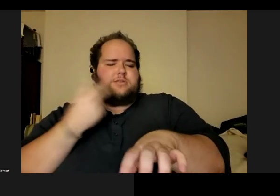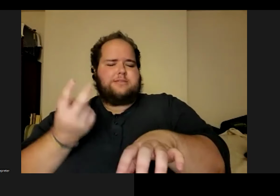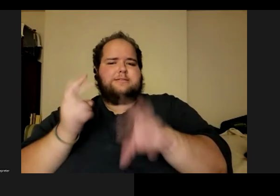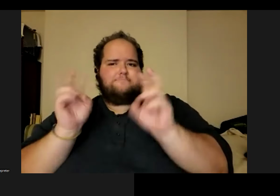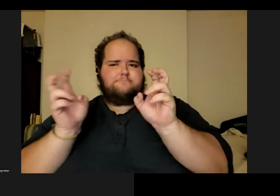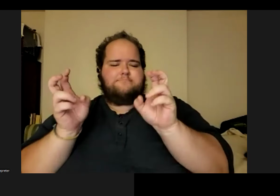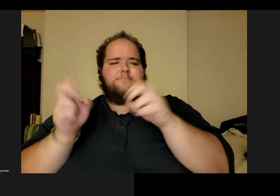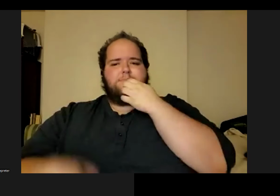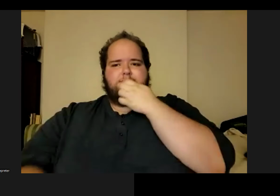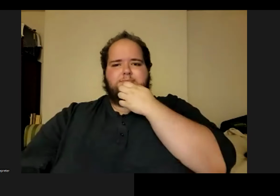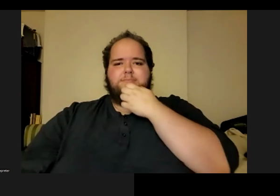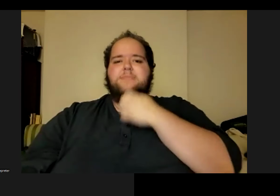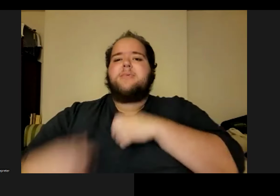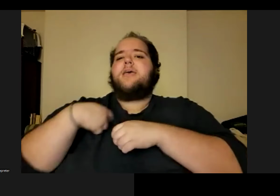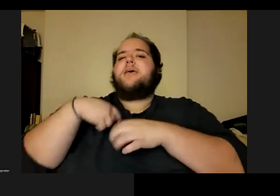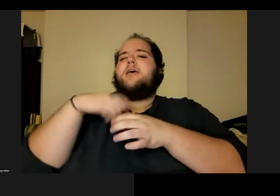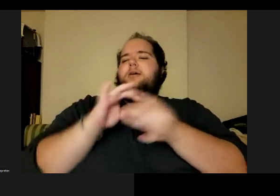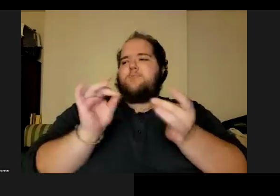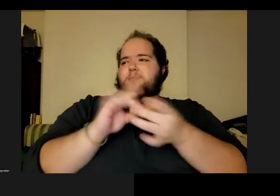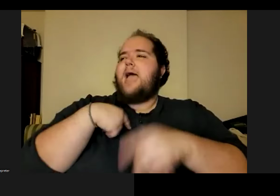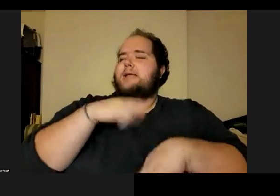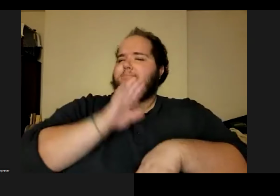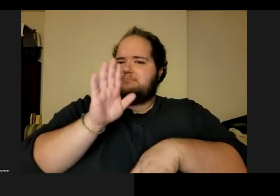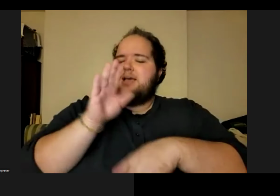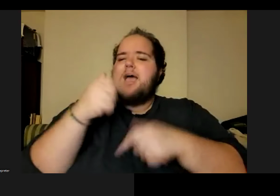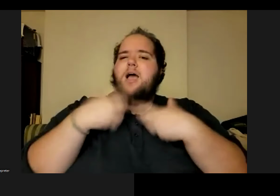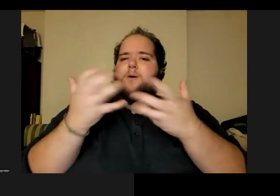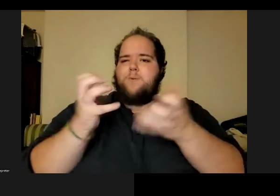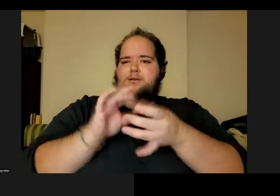I'd like to say um active versus passive voice.